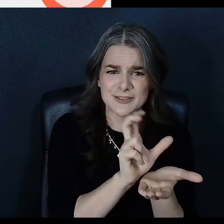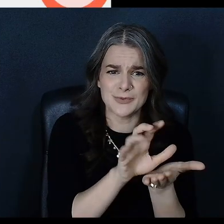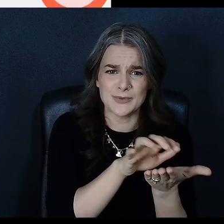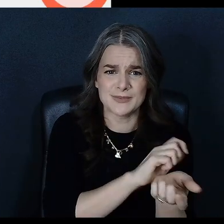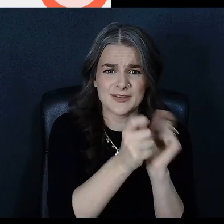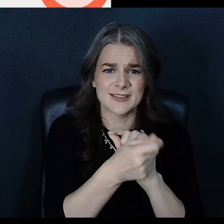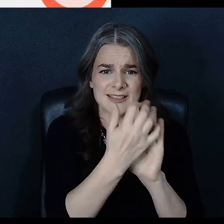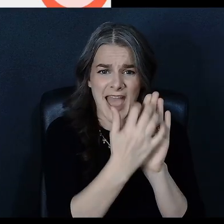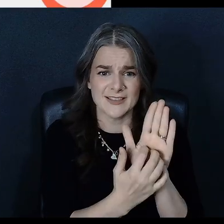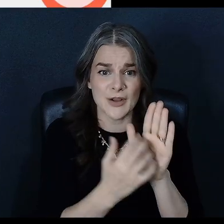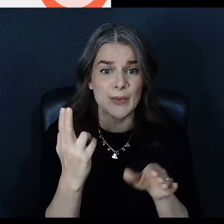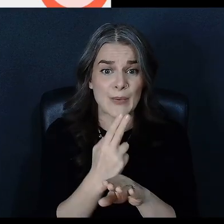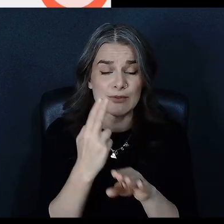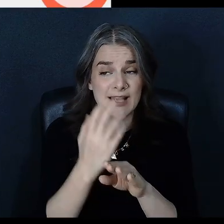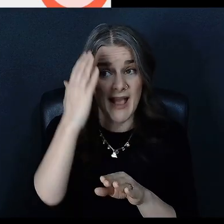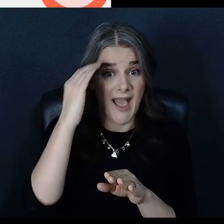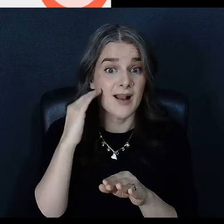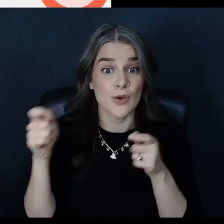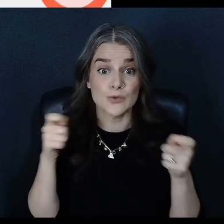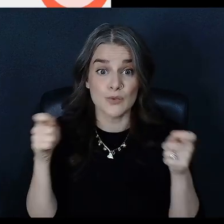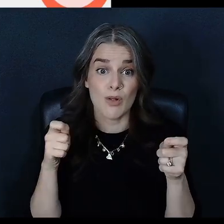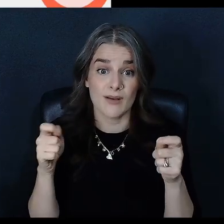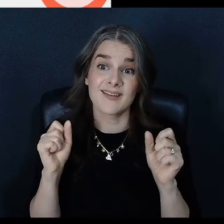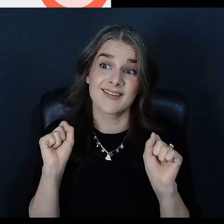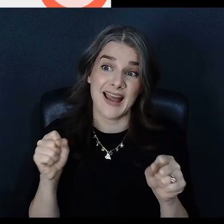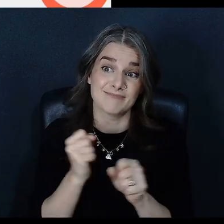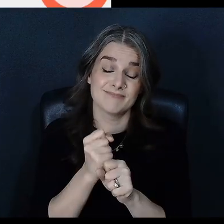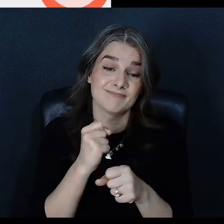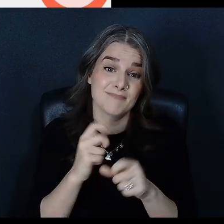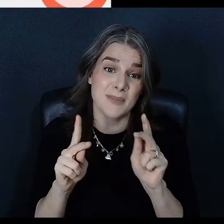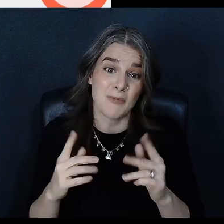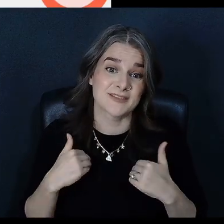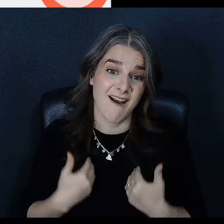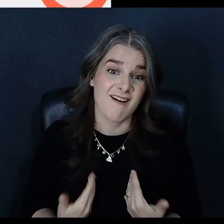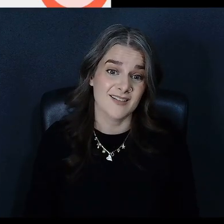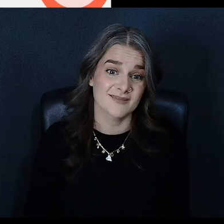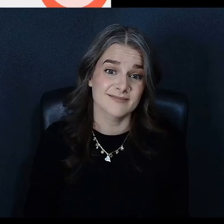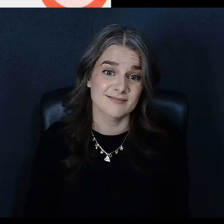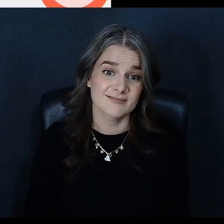is surprisingly tiring because there's a lot of movement to get that cursor